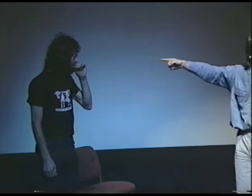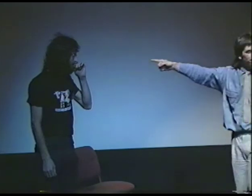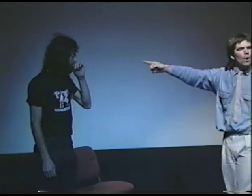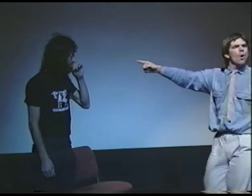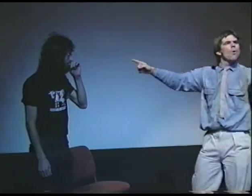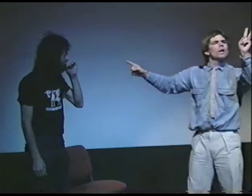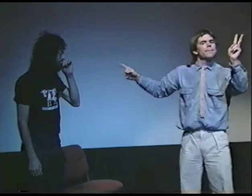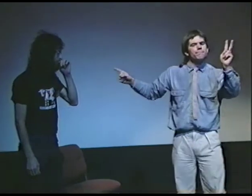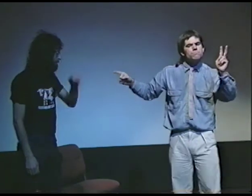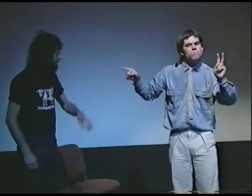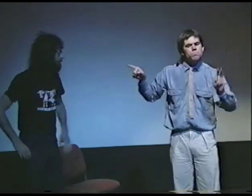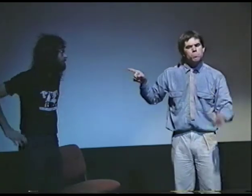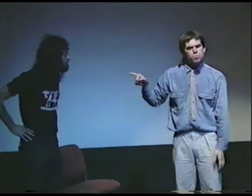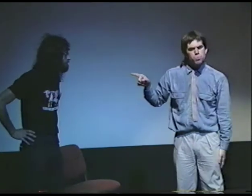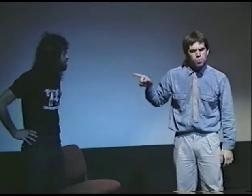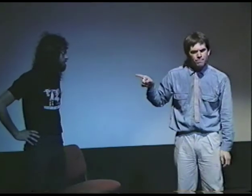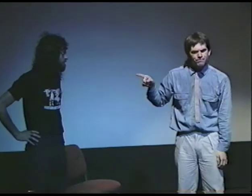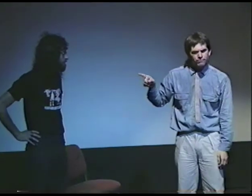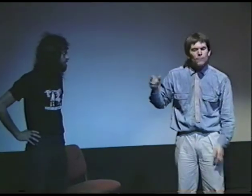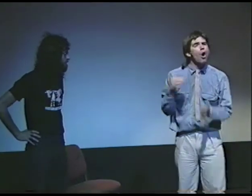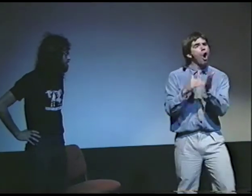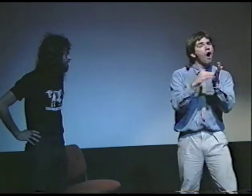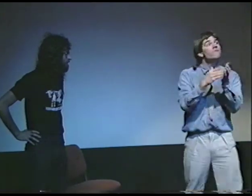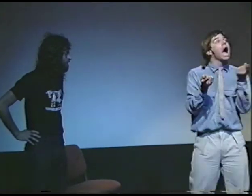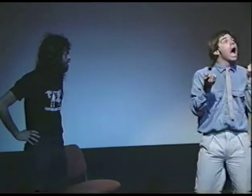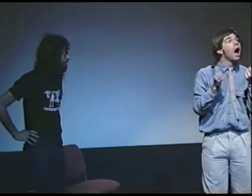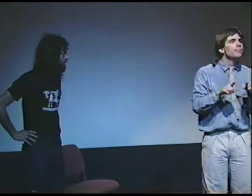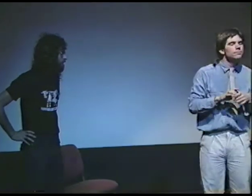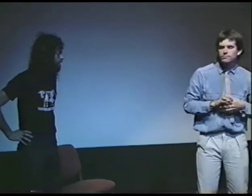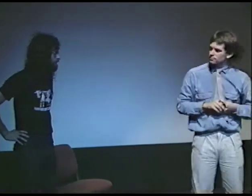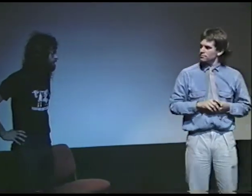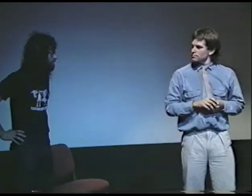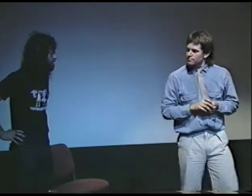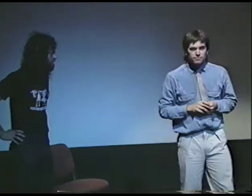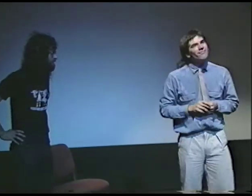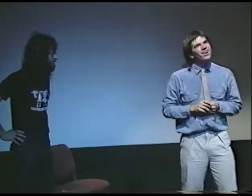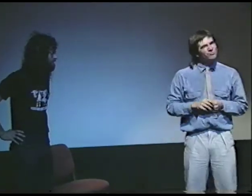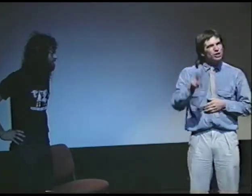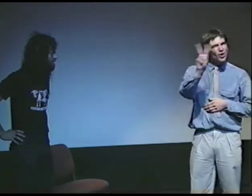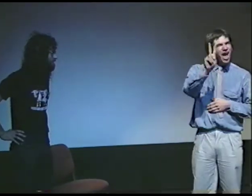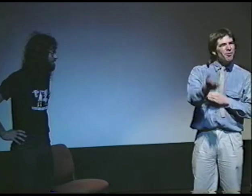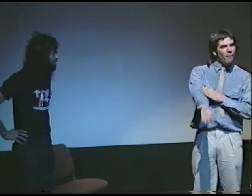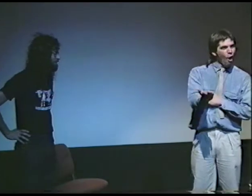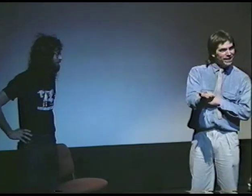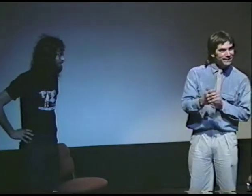And I'm going to play with Kenny. OK, now, often, what happens is that--